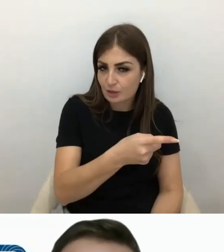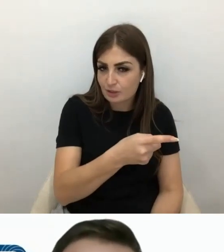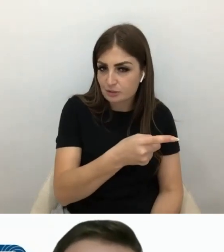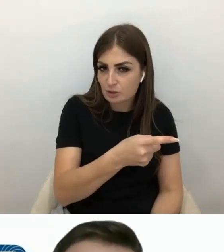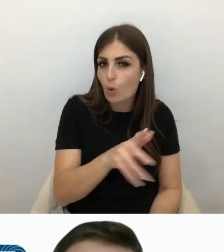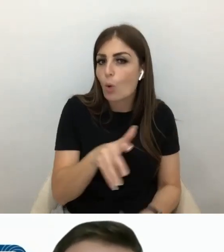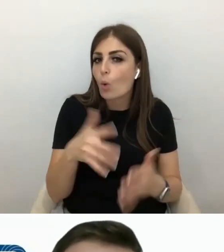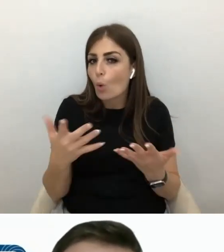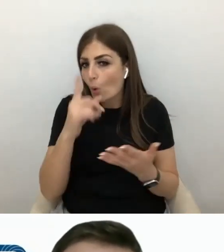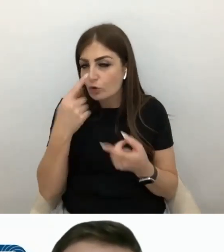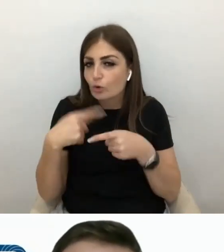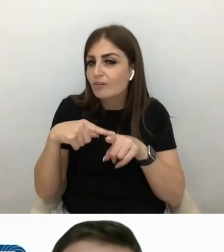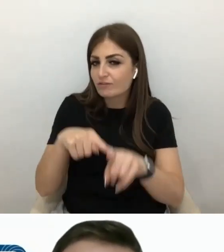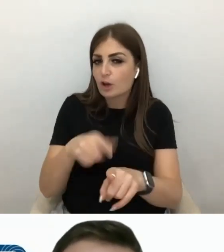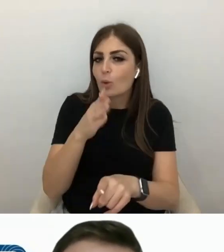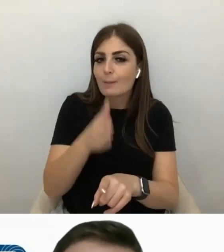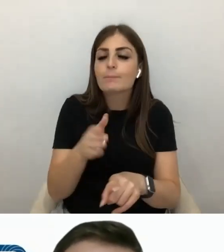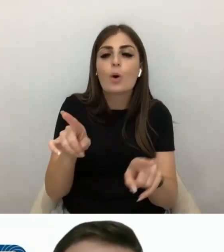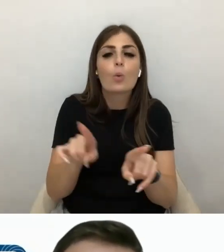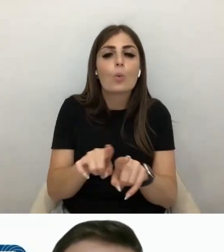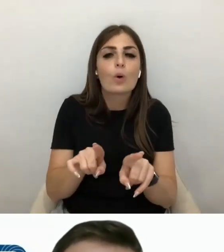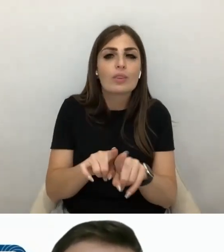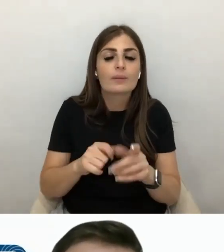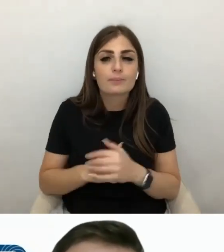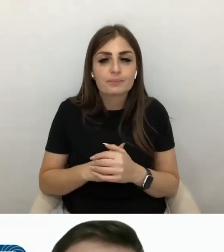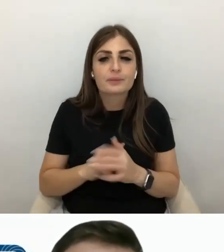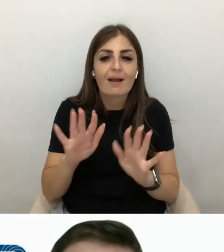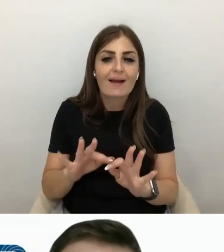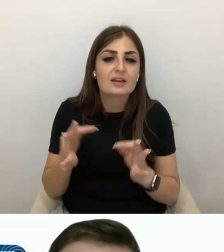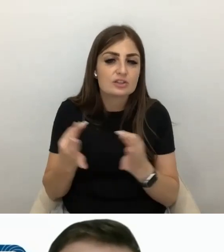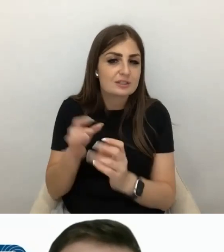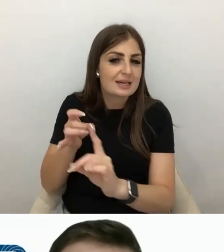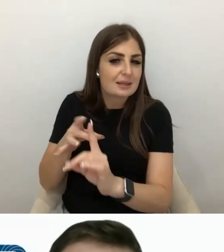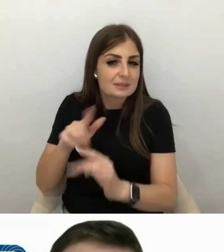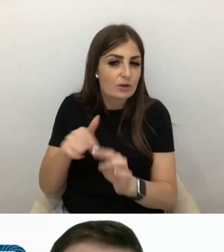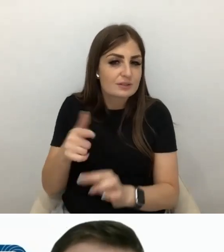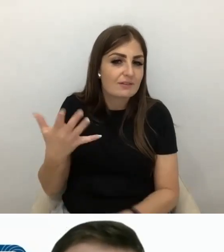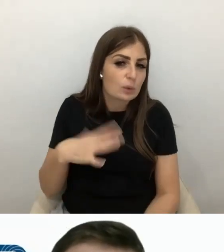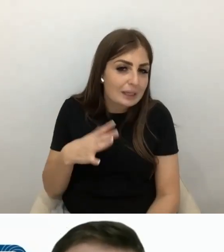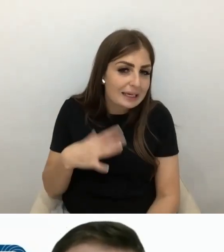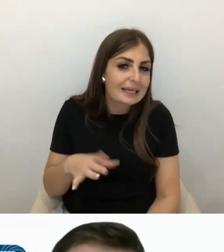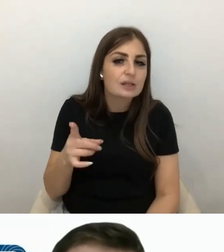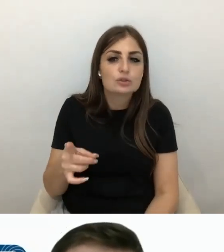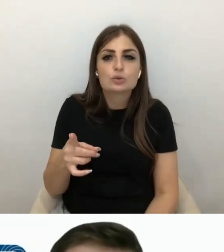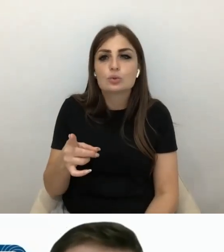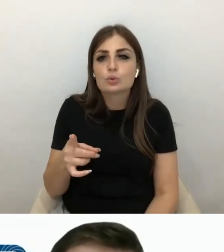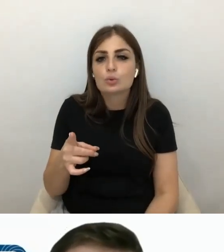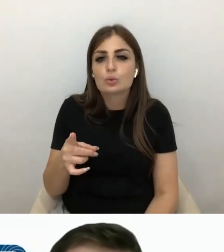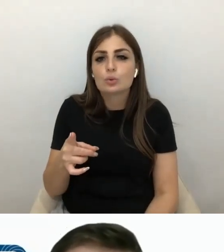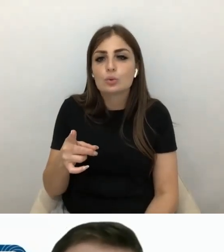also follow up directly with the agency if you have put in an expression of interest